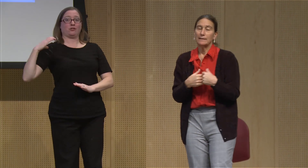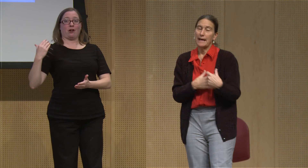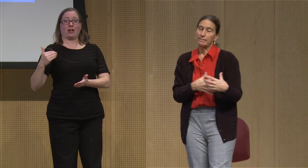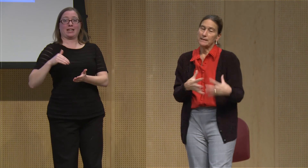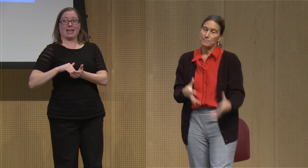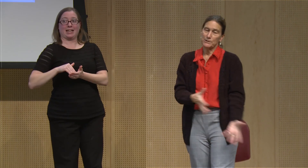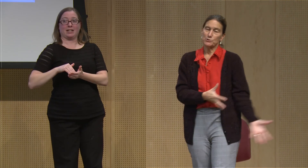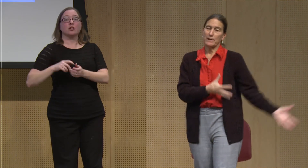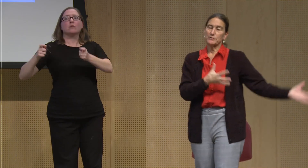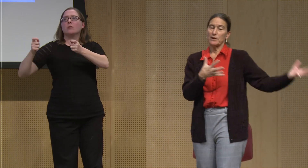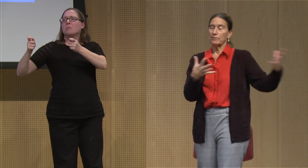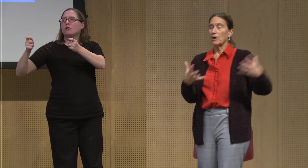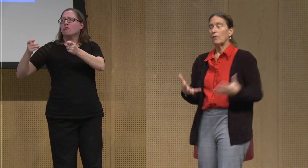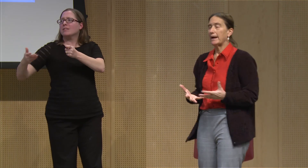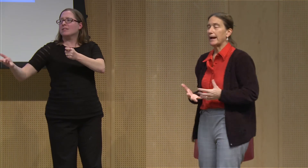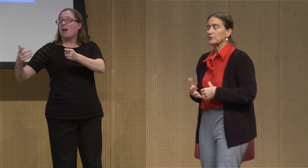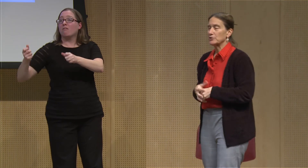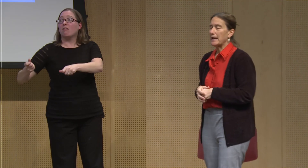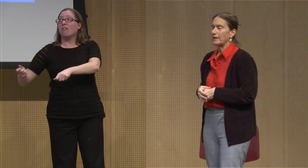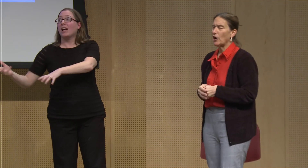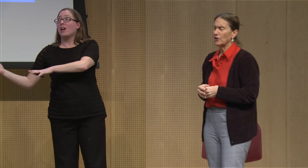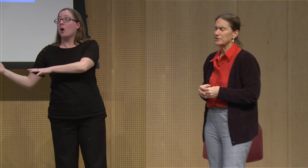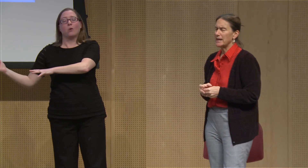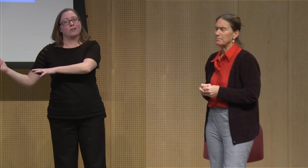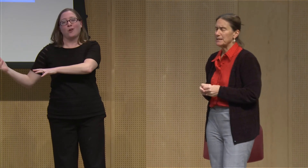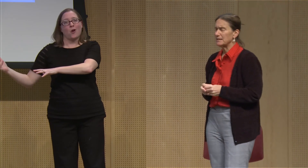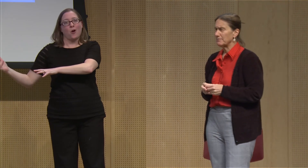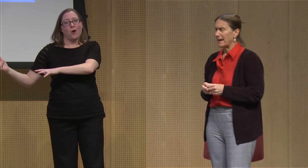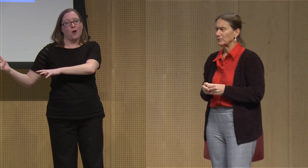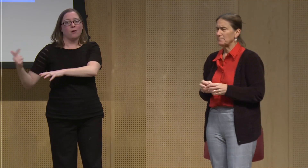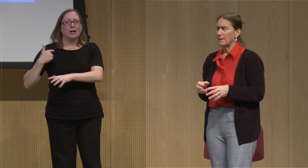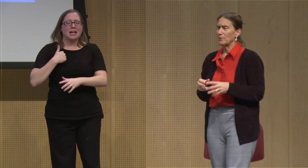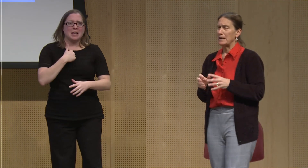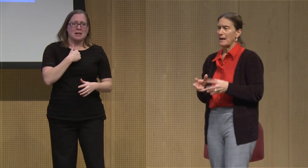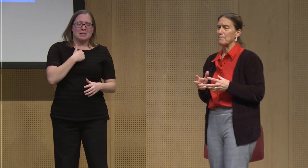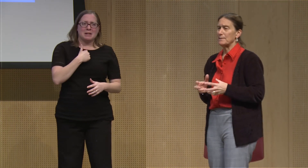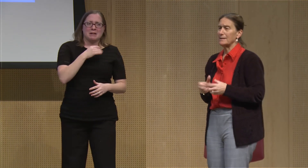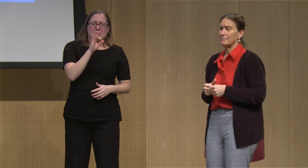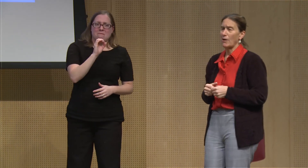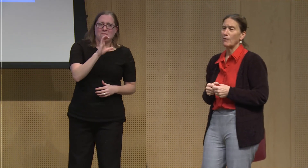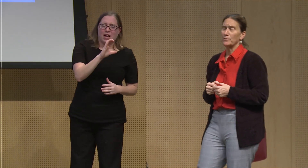THE ADMINISTRATIVE STUFF GO. I ACTUALLY HAD A HARD TIME BEING A FACULTY MEMBER AND NOT BEING INVOLVED